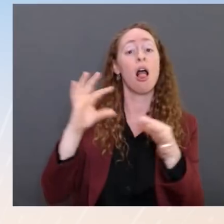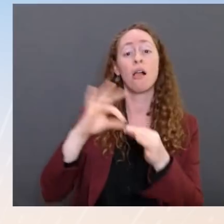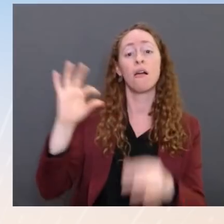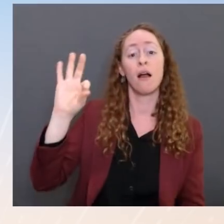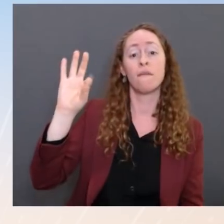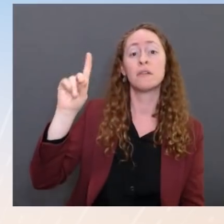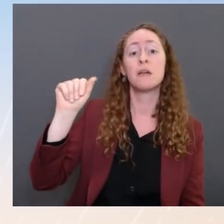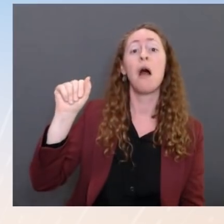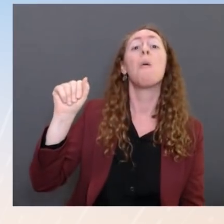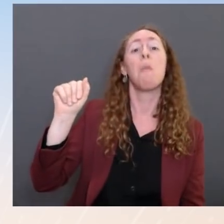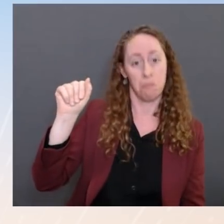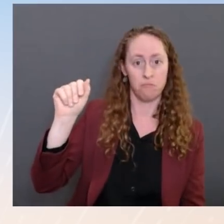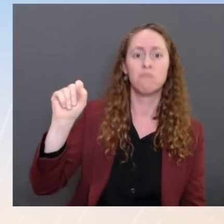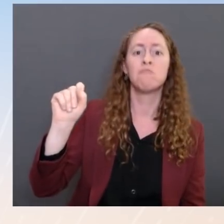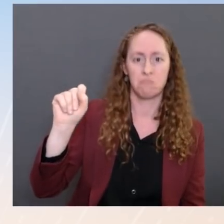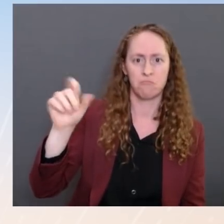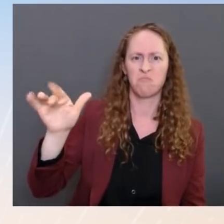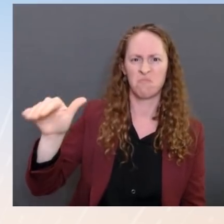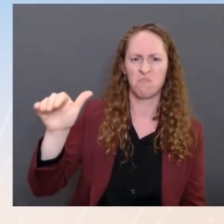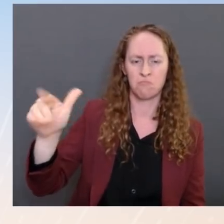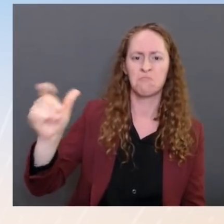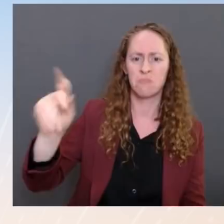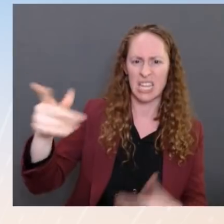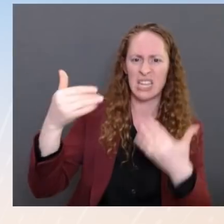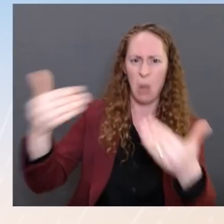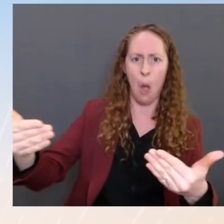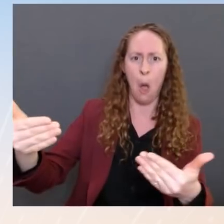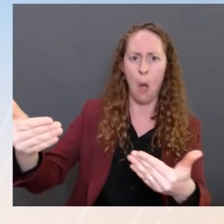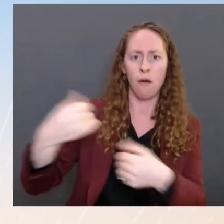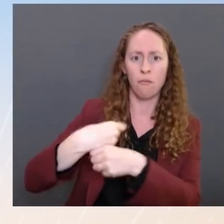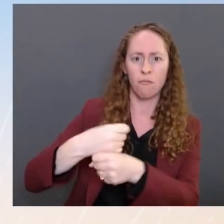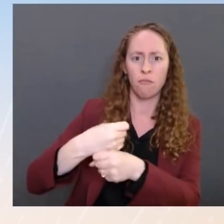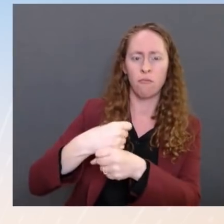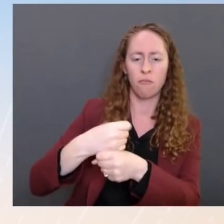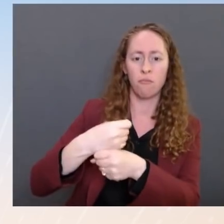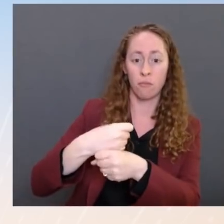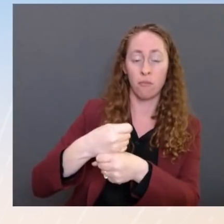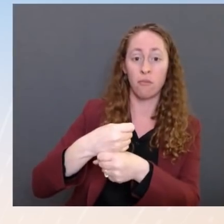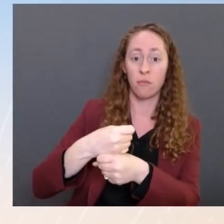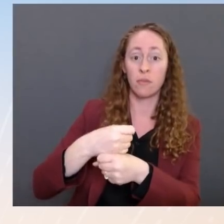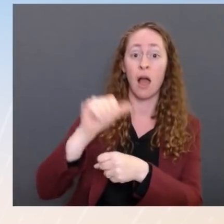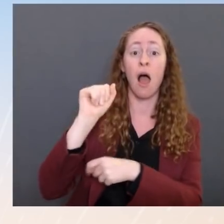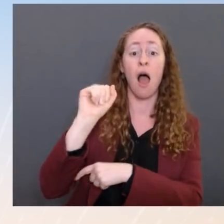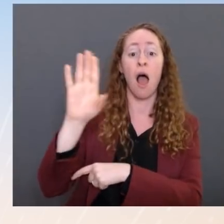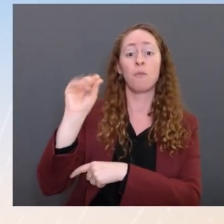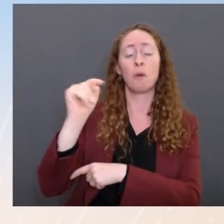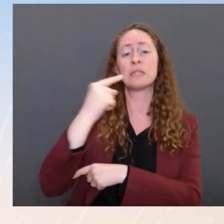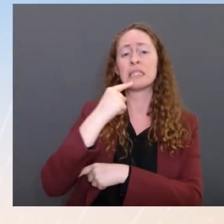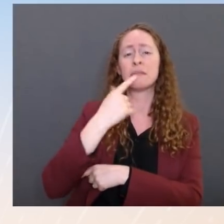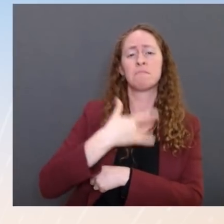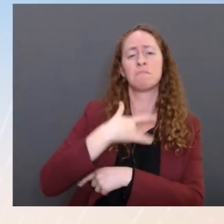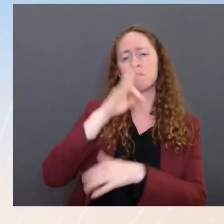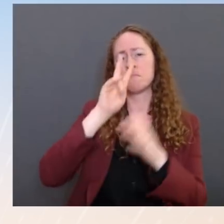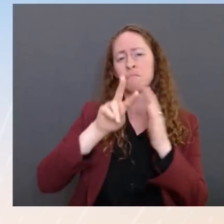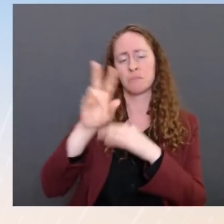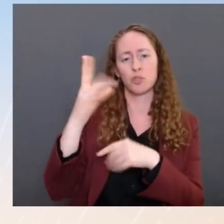With what the President heard today, does he believe that we'll have the tools to bridge what could be a two-month-plus shortage?